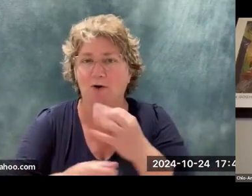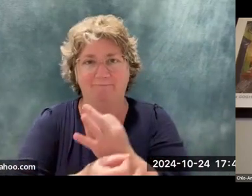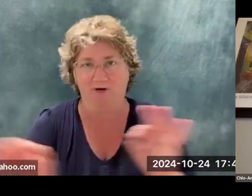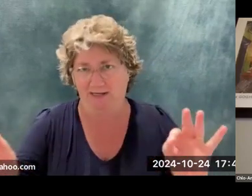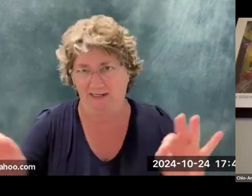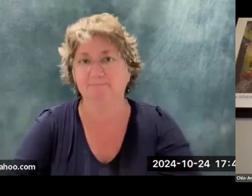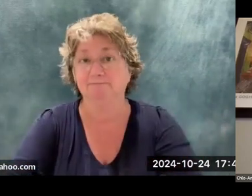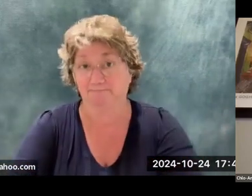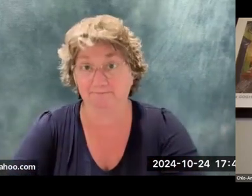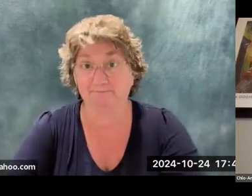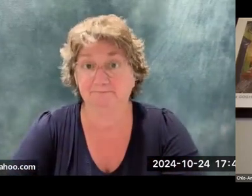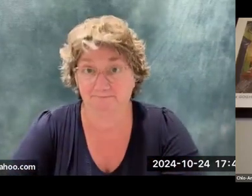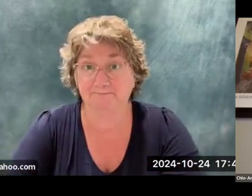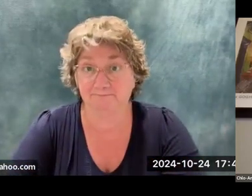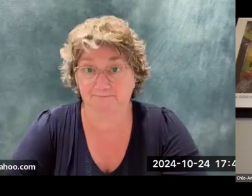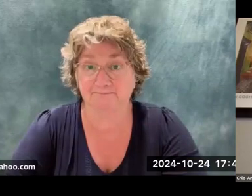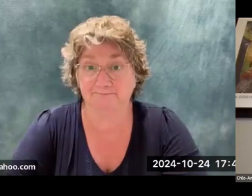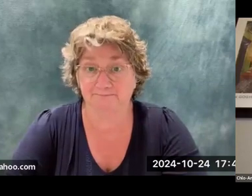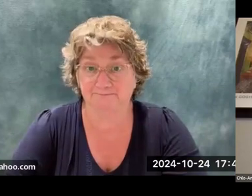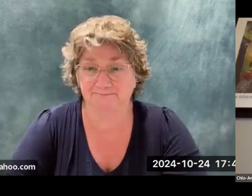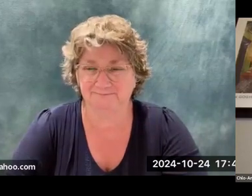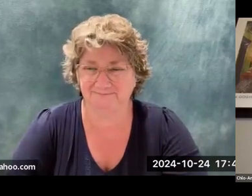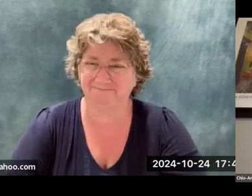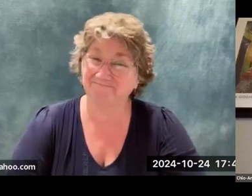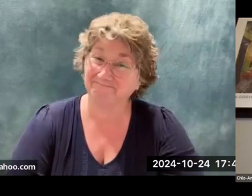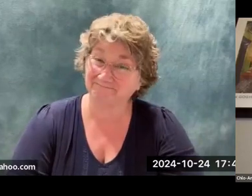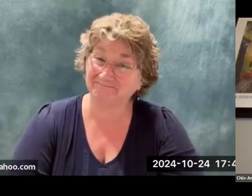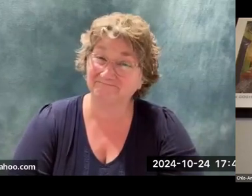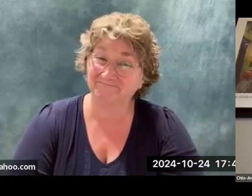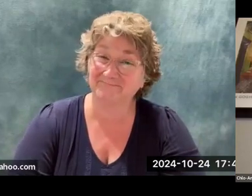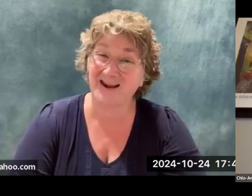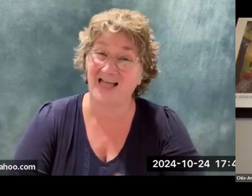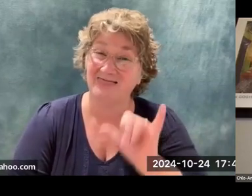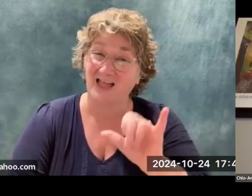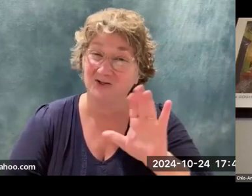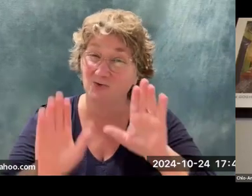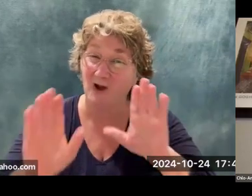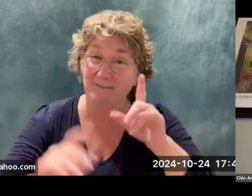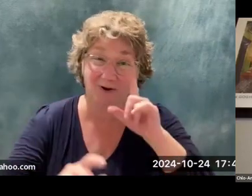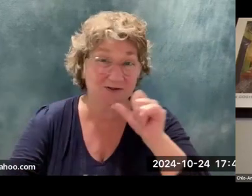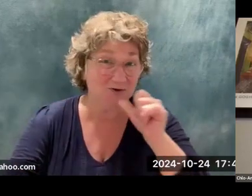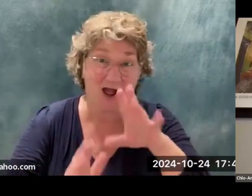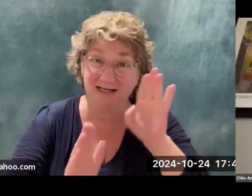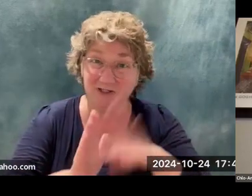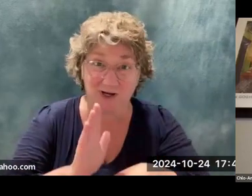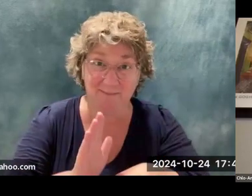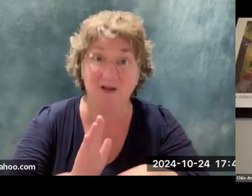Well that's great news because they're not cheap in the pharmacy and I know that the